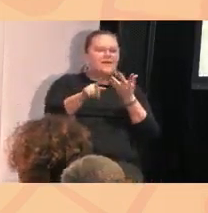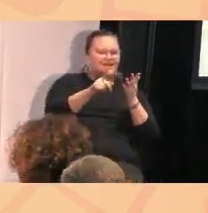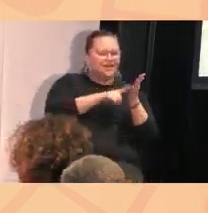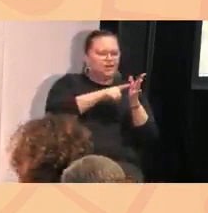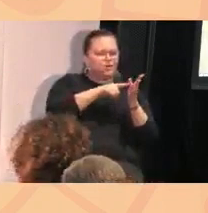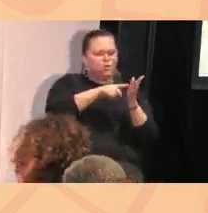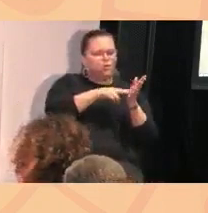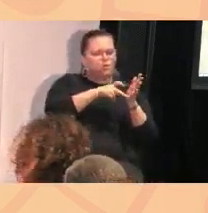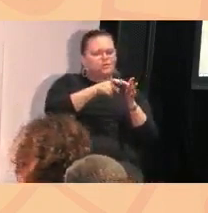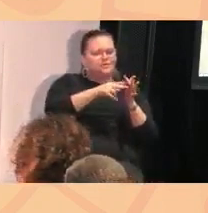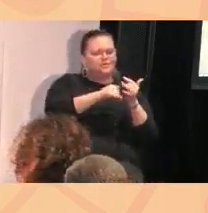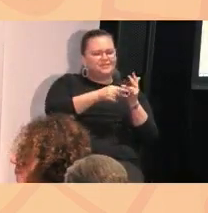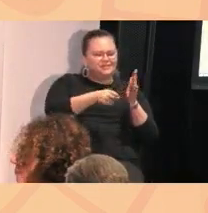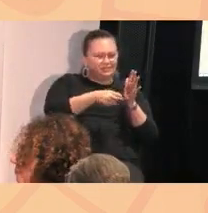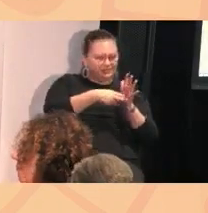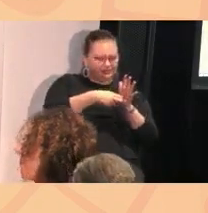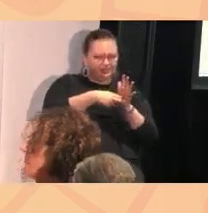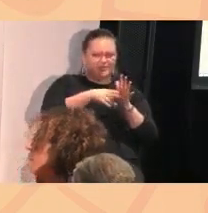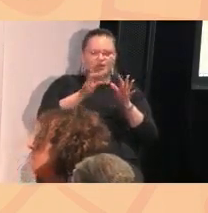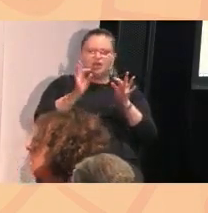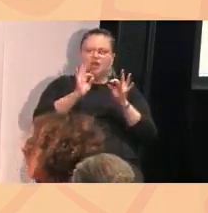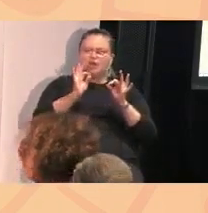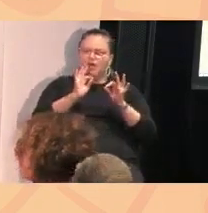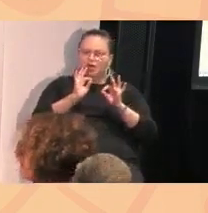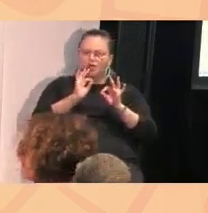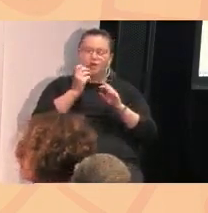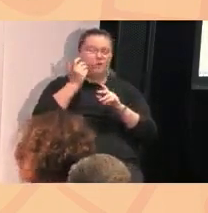for these for the public to also be able to view them from